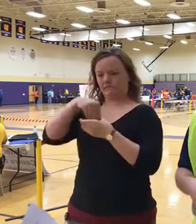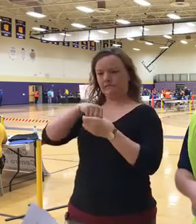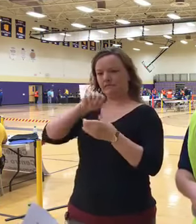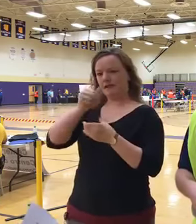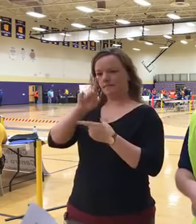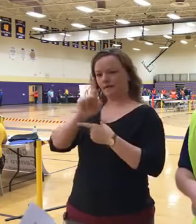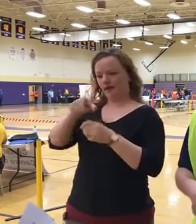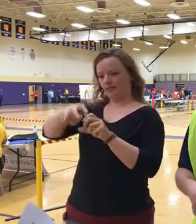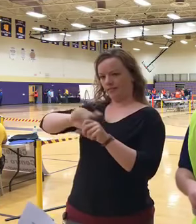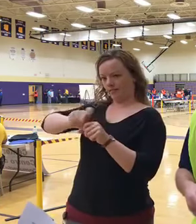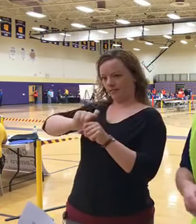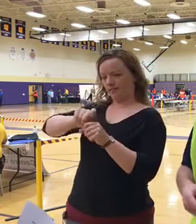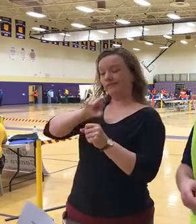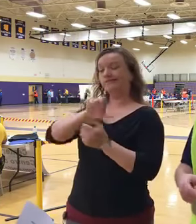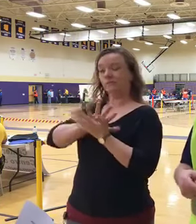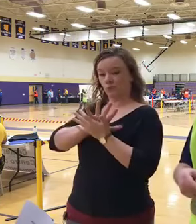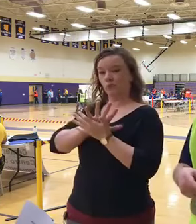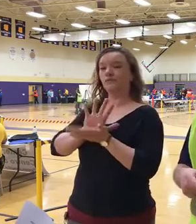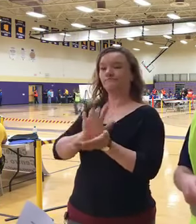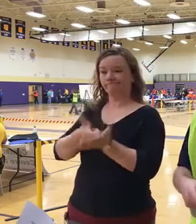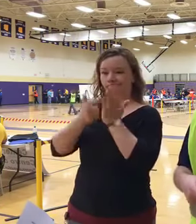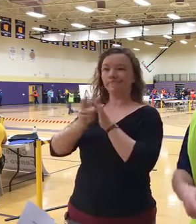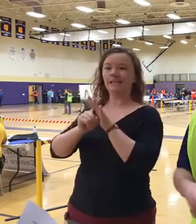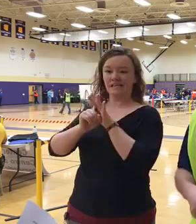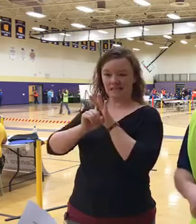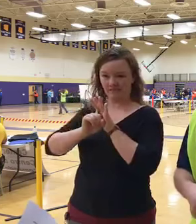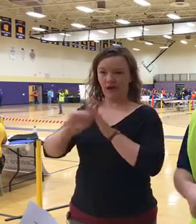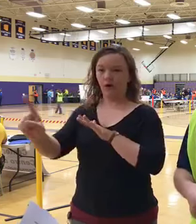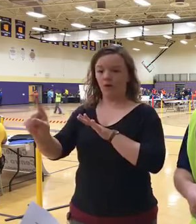emergency planning zone, and it happens to be the part of the planning zone